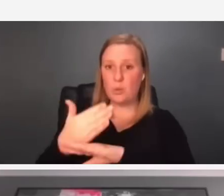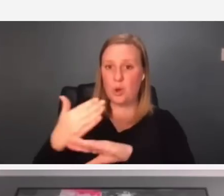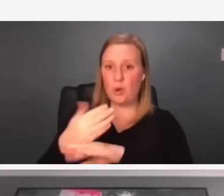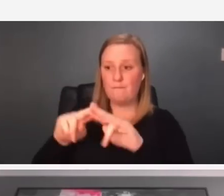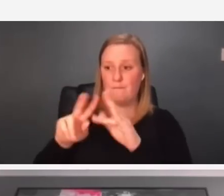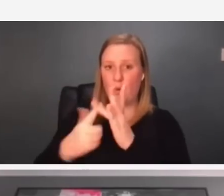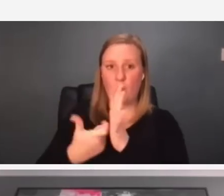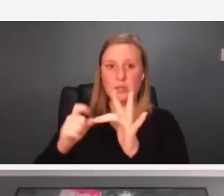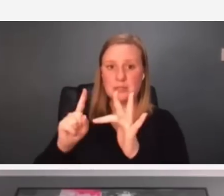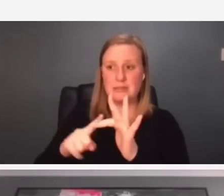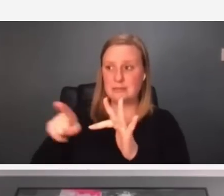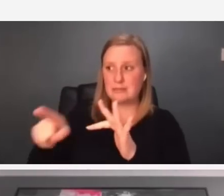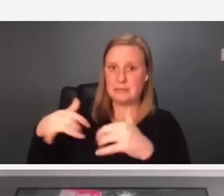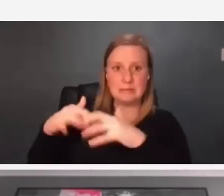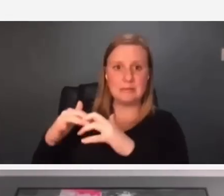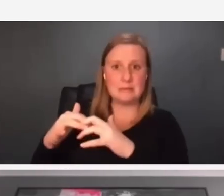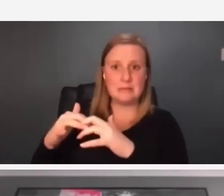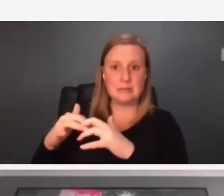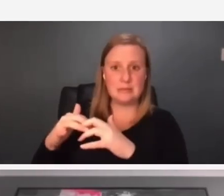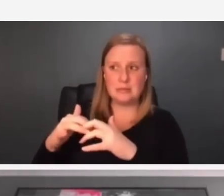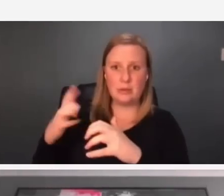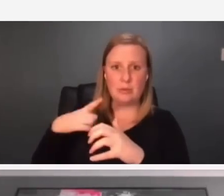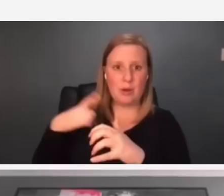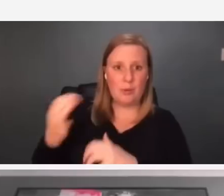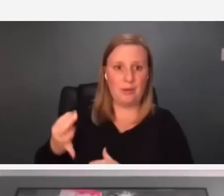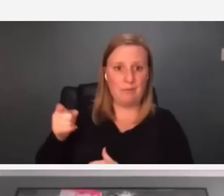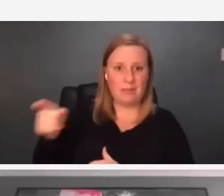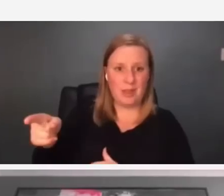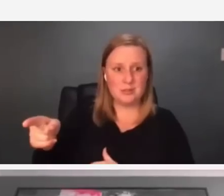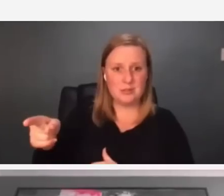So look people will know this has been an issue the